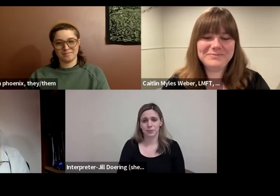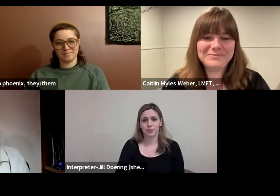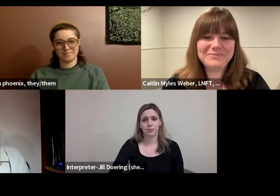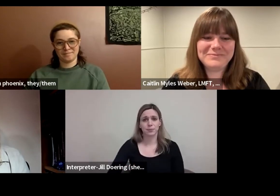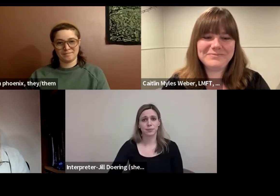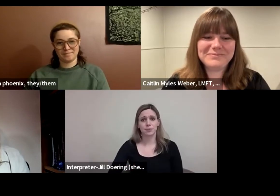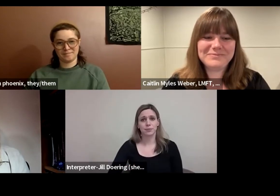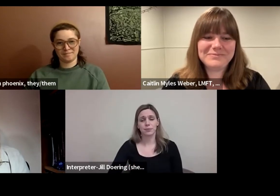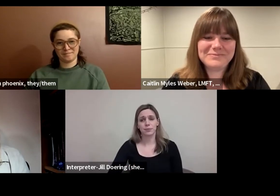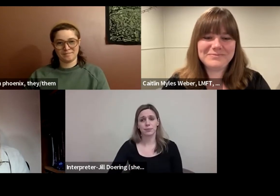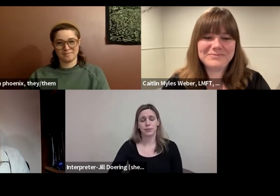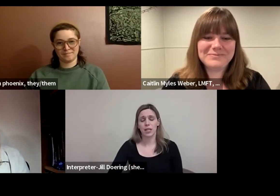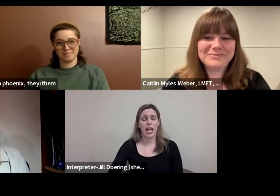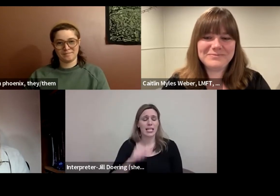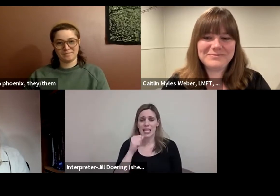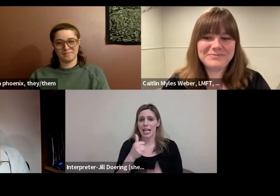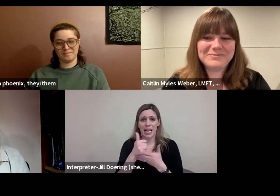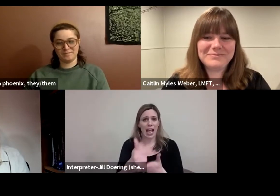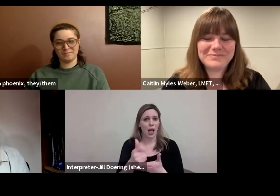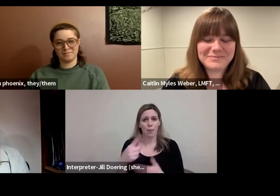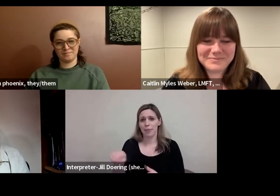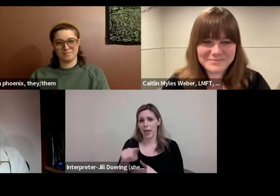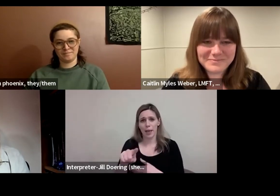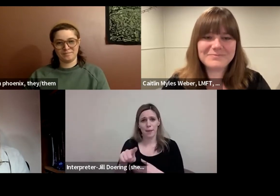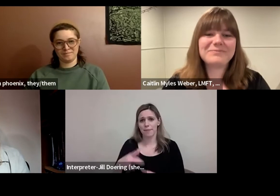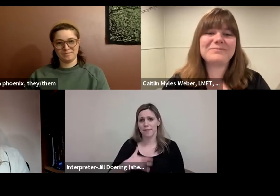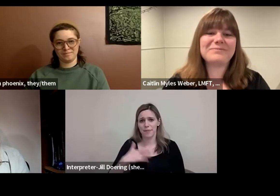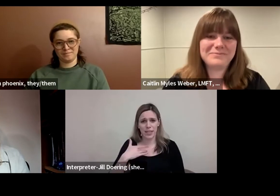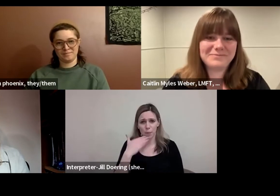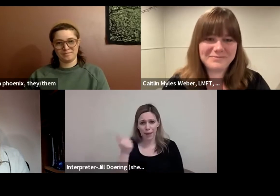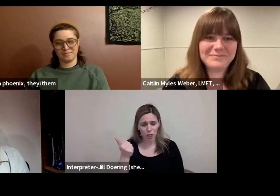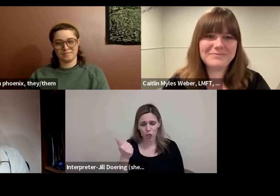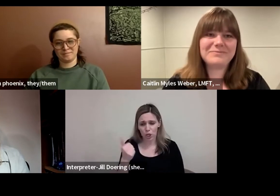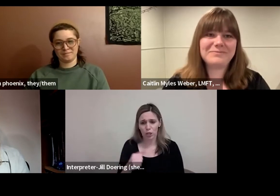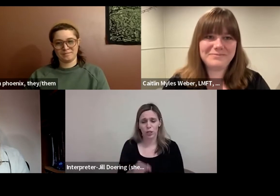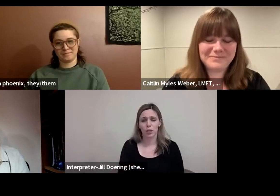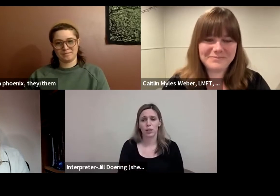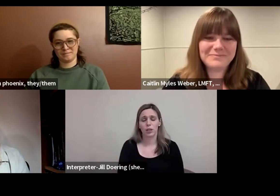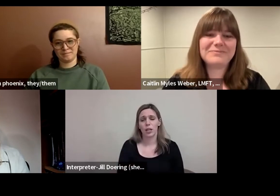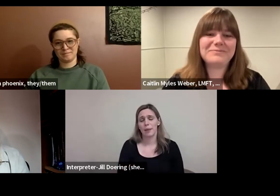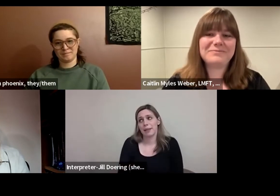and it's just not gonna help them feel any better or make different choices if they would like to make those different choices.